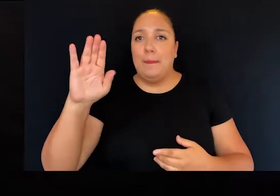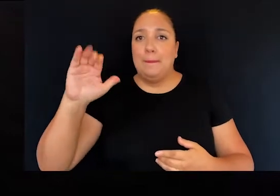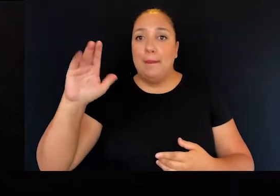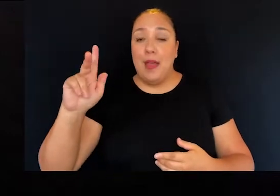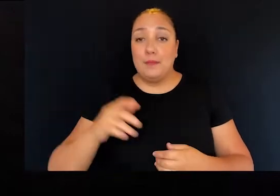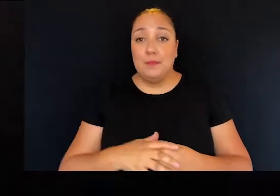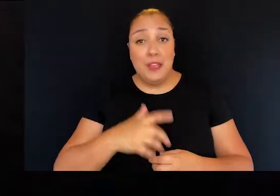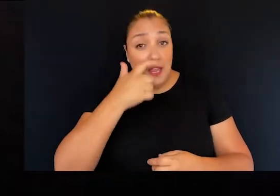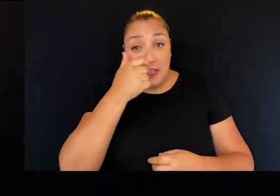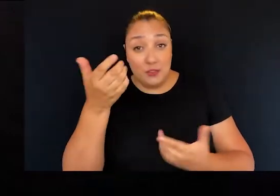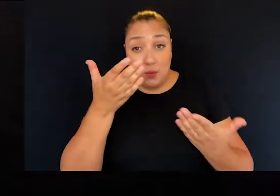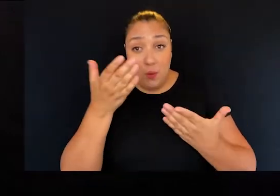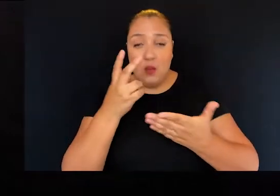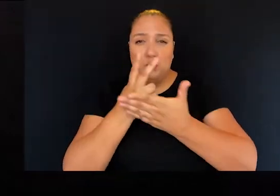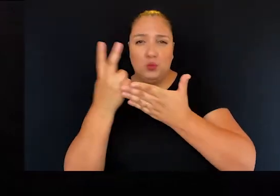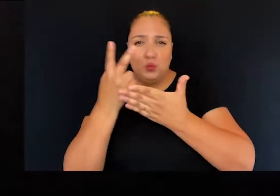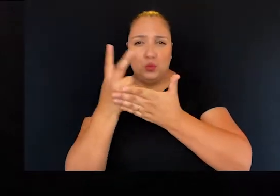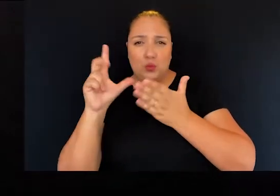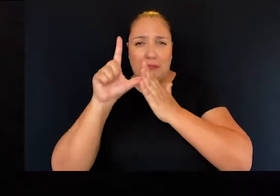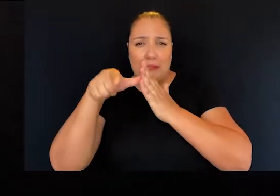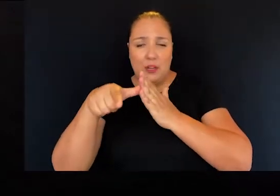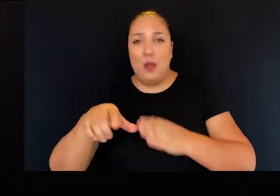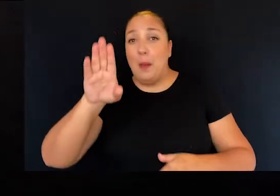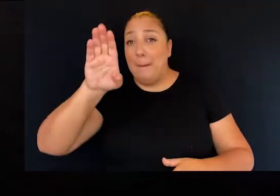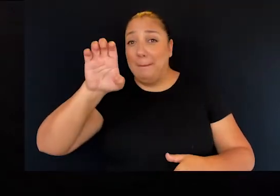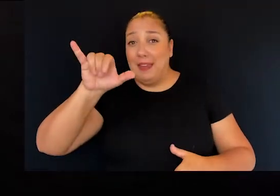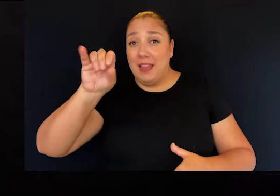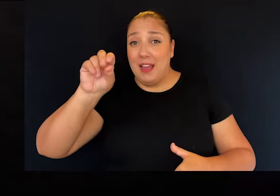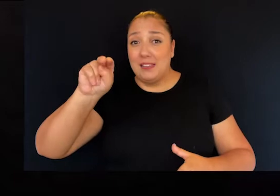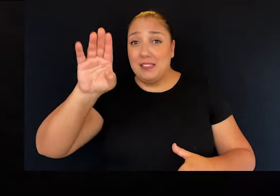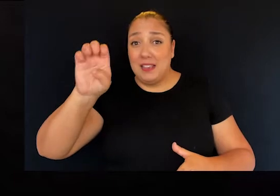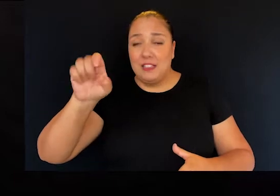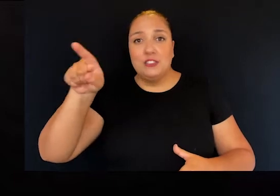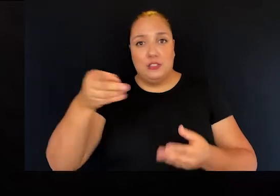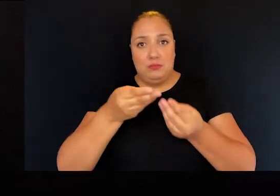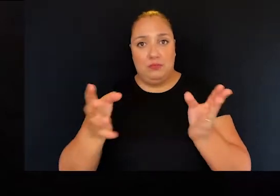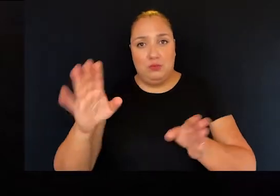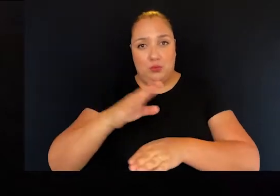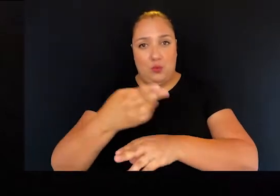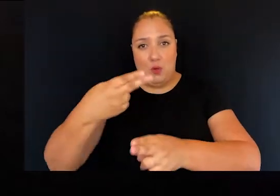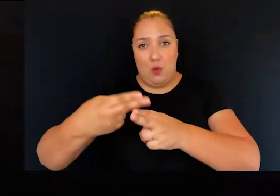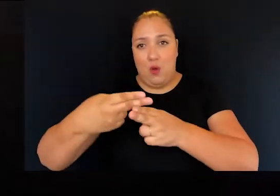And what's interesting is just a couple of weeks later, Beyoncé then also released a song called "Heated"